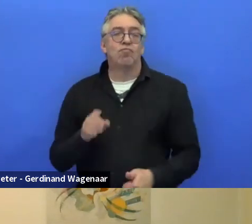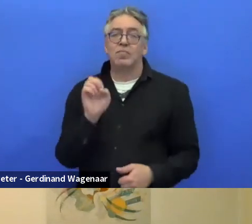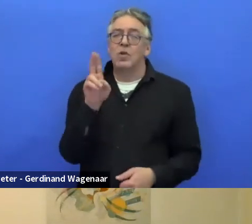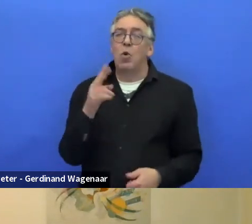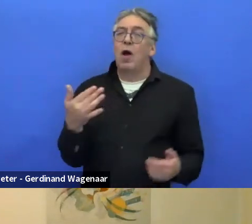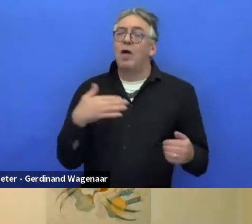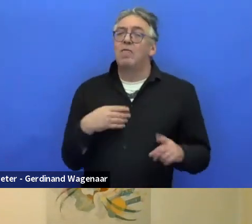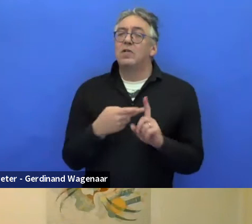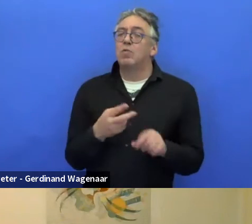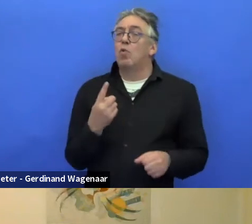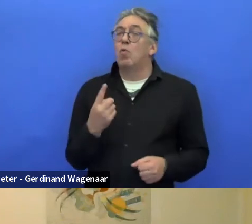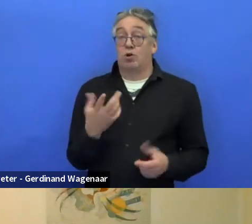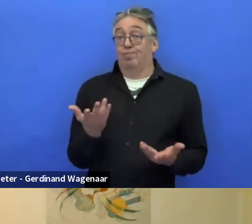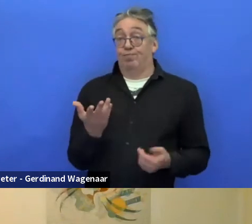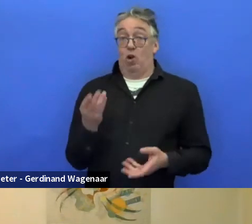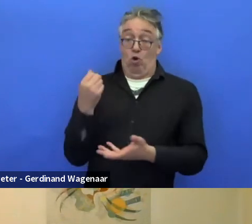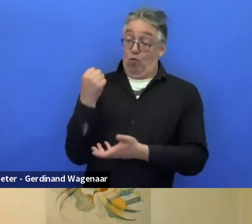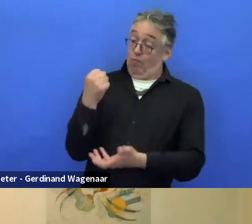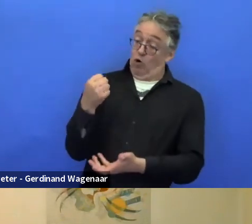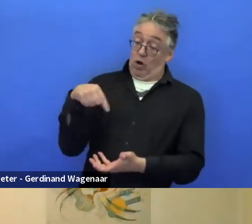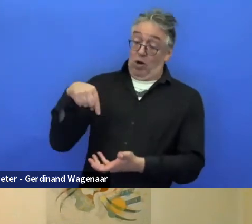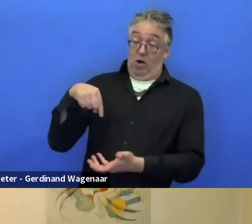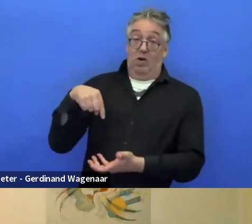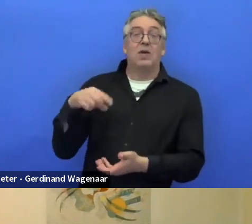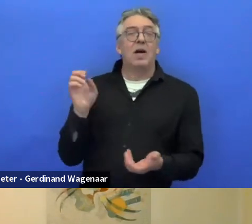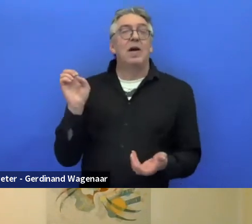and the Committee will look carefully at the interpretation